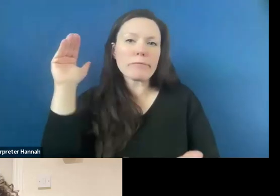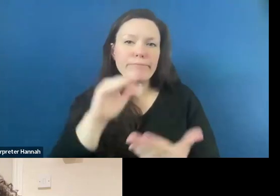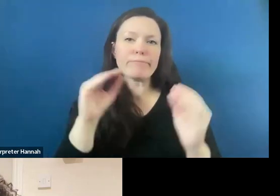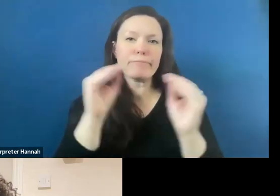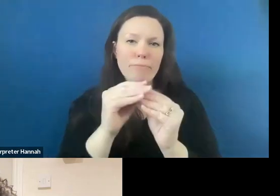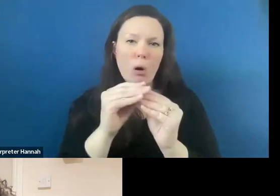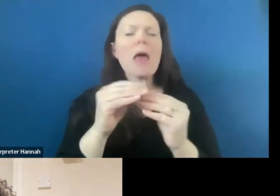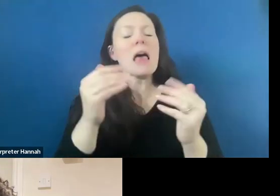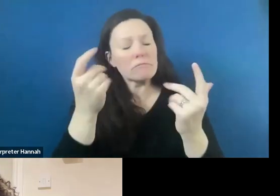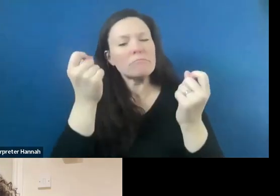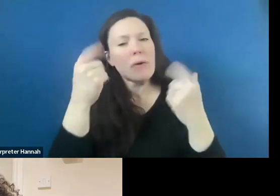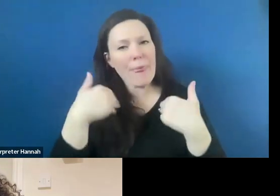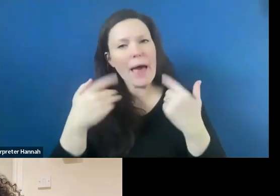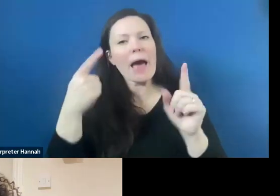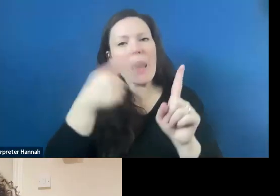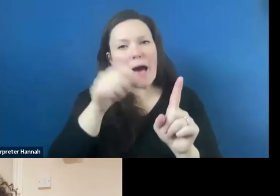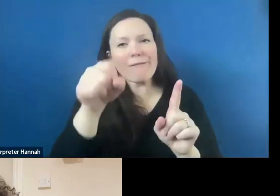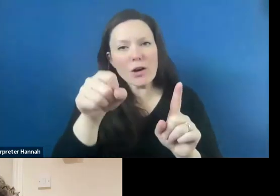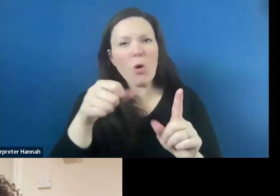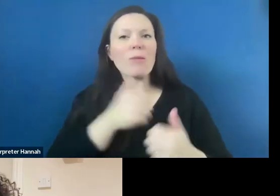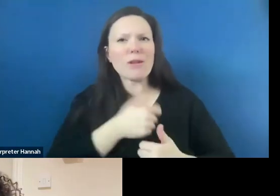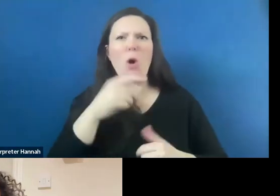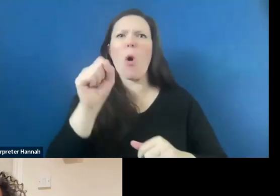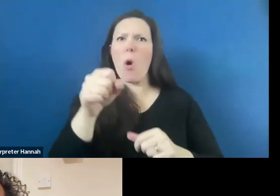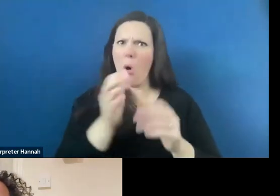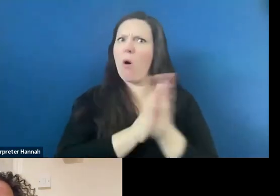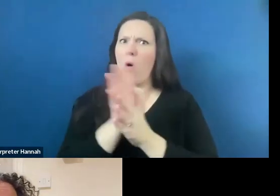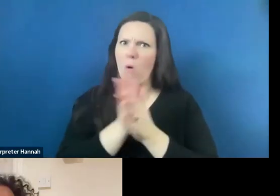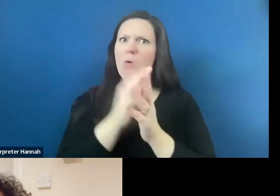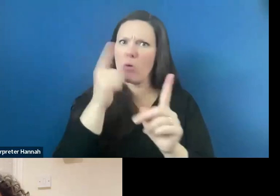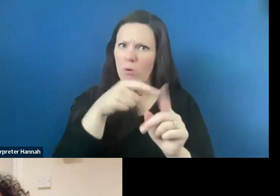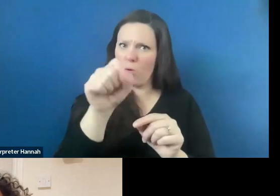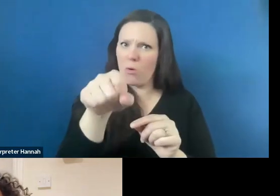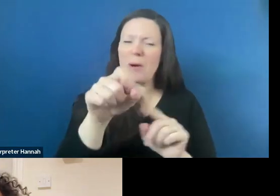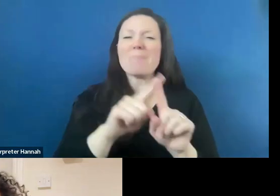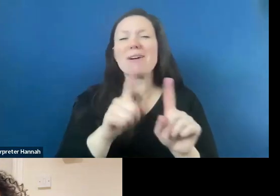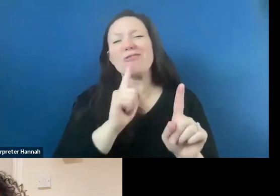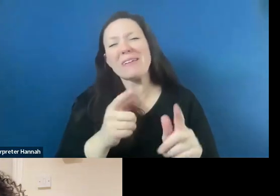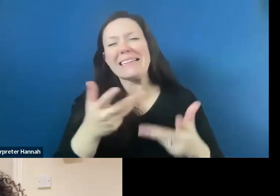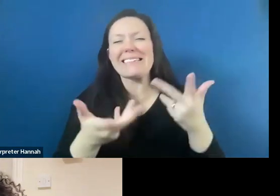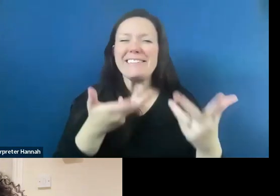And they tell you that they're ambitious, but they aren't. There's a lot of room to reduce military emissions,